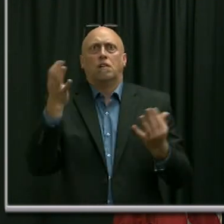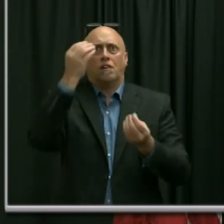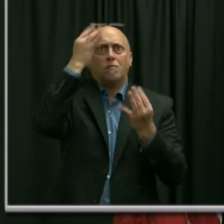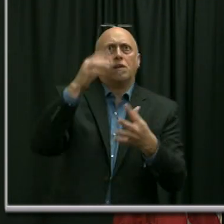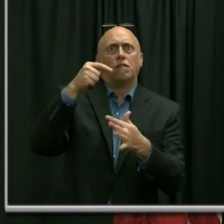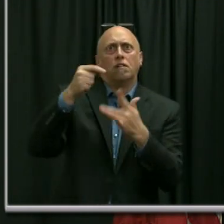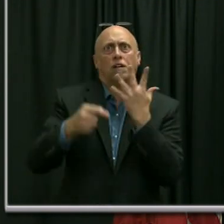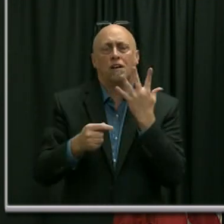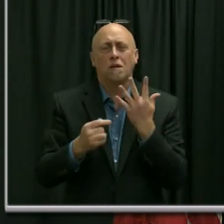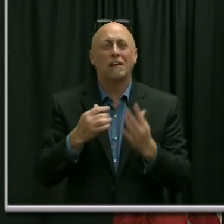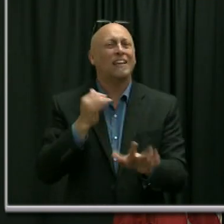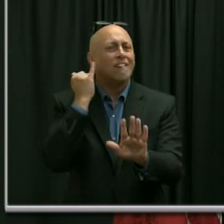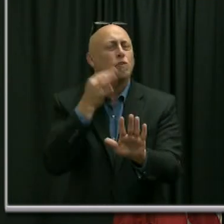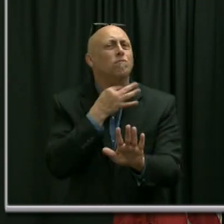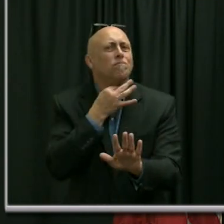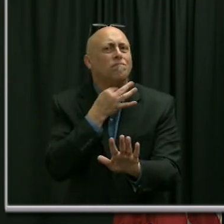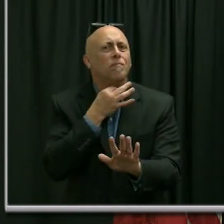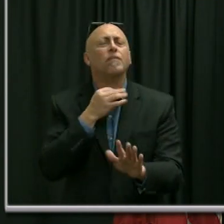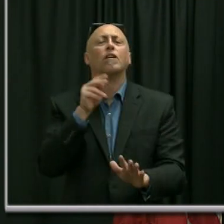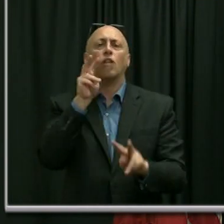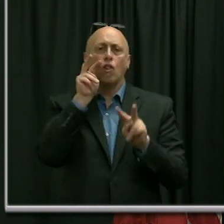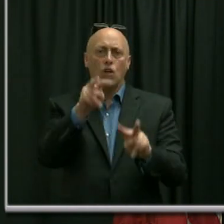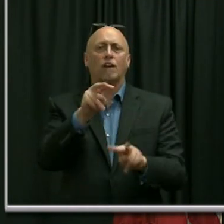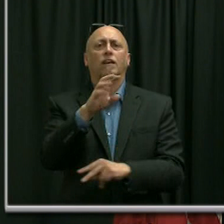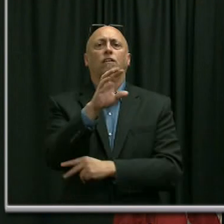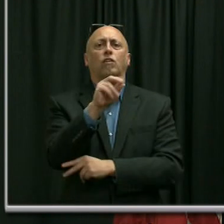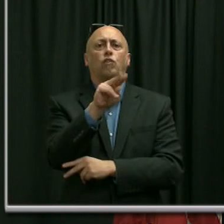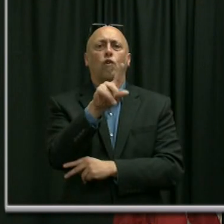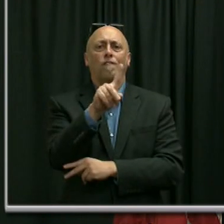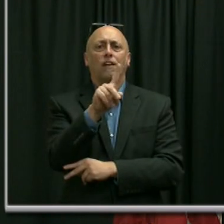QUESTIONS YOU MAY HAVE PLEASE